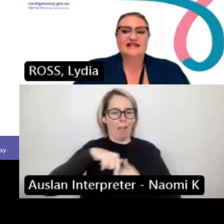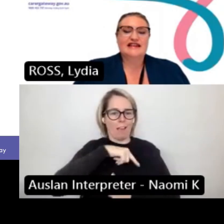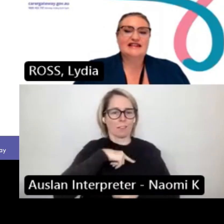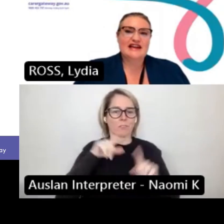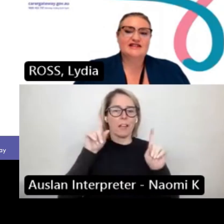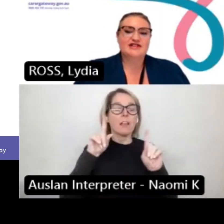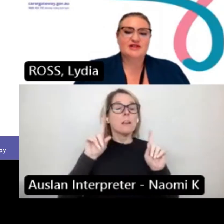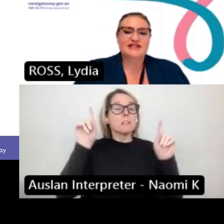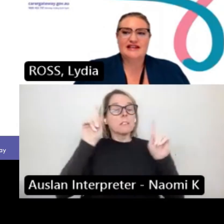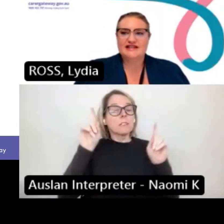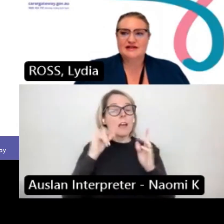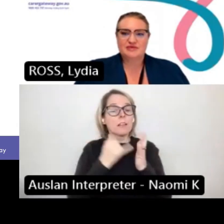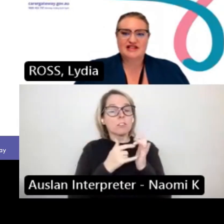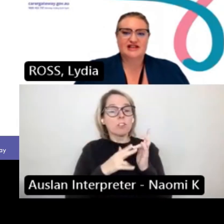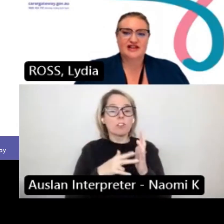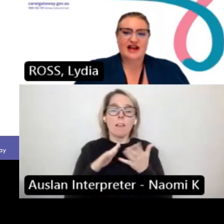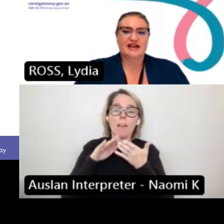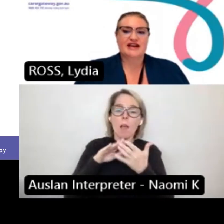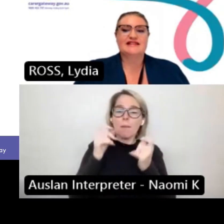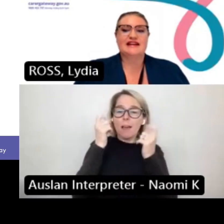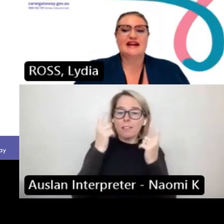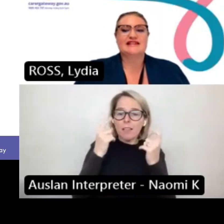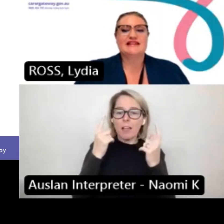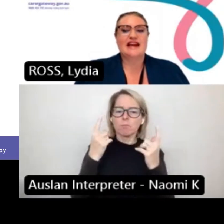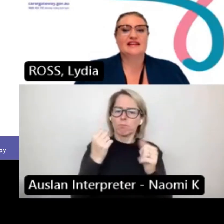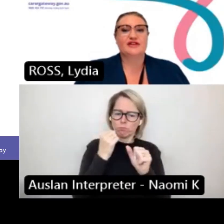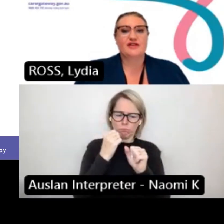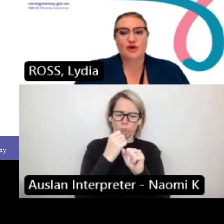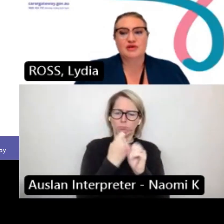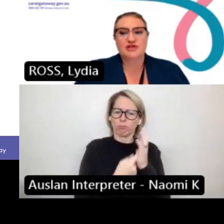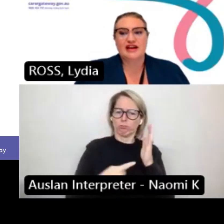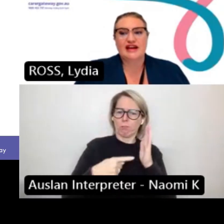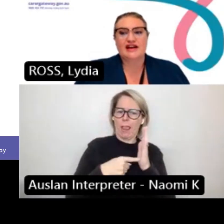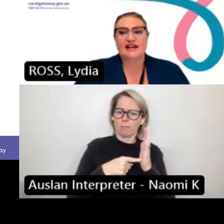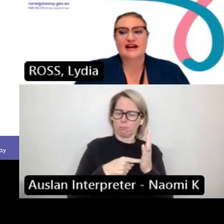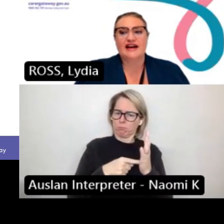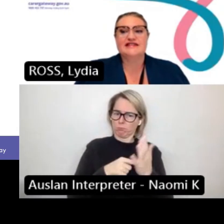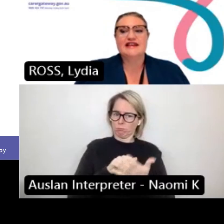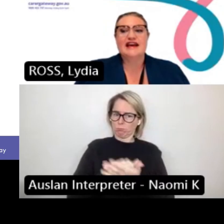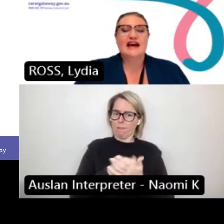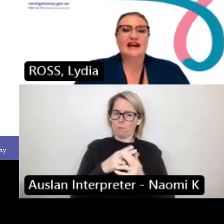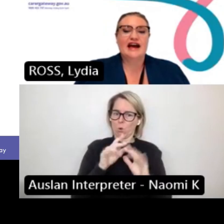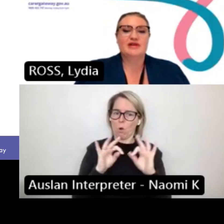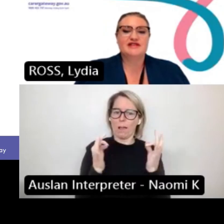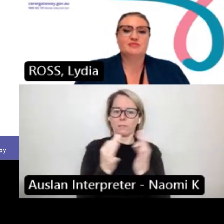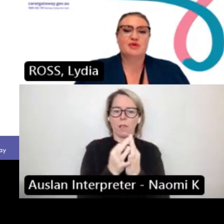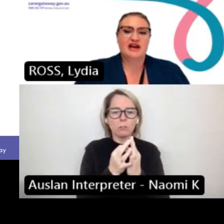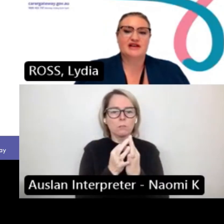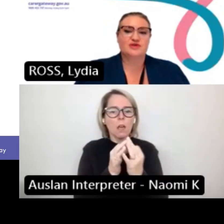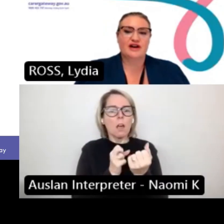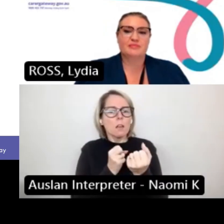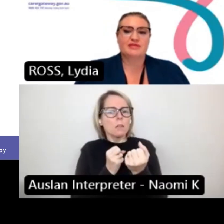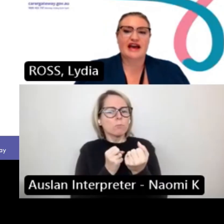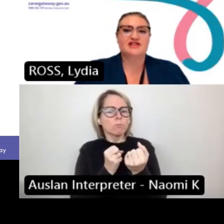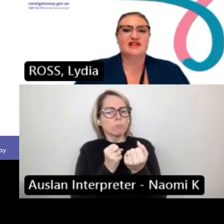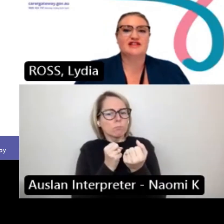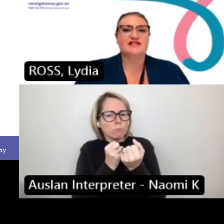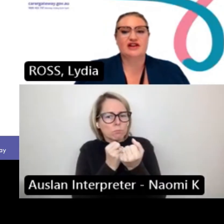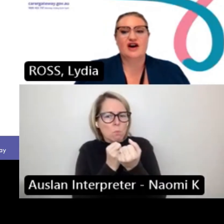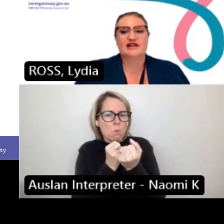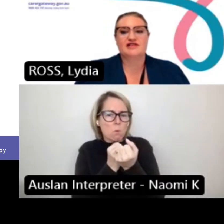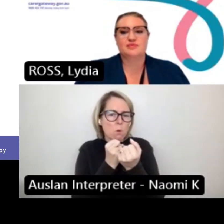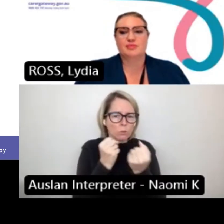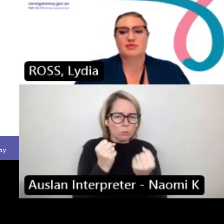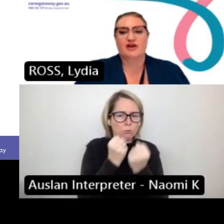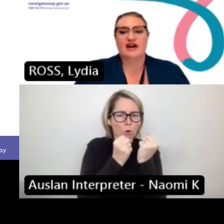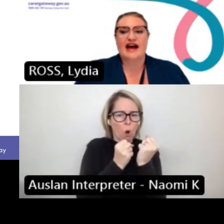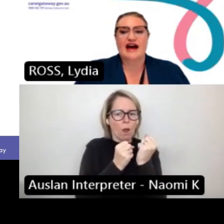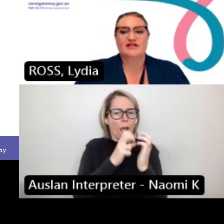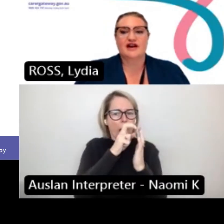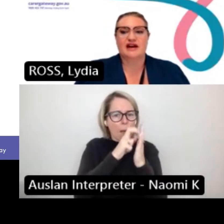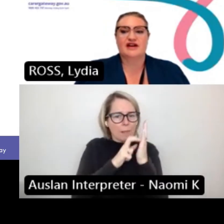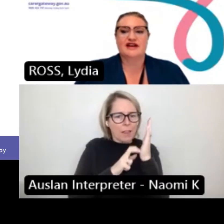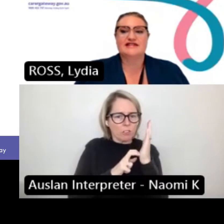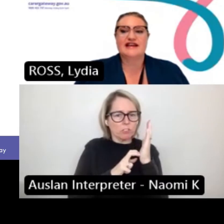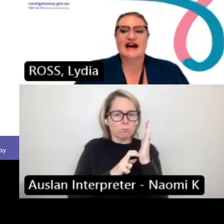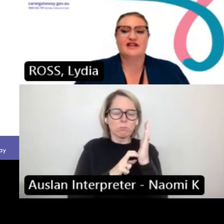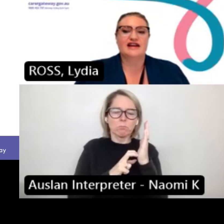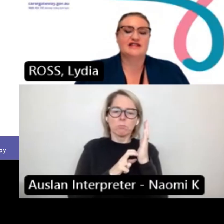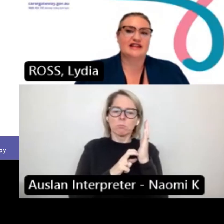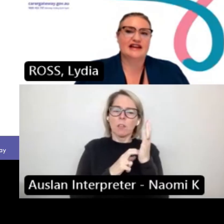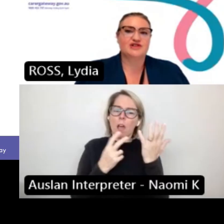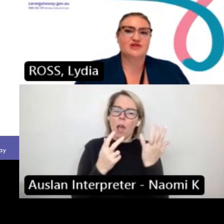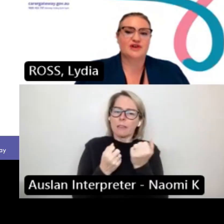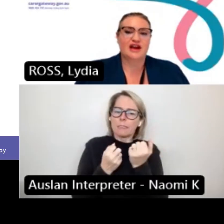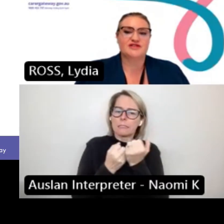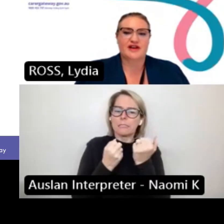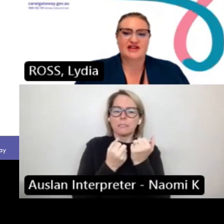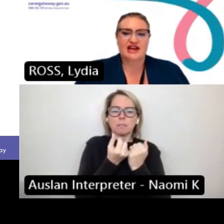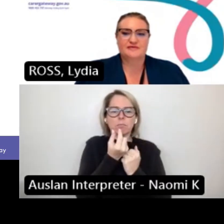It is intended to assist potential applicants in understanding the Grant Opportunity Guidelines and how best to prepare strong applications aligned with the priority outcome areas outlined in the National Carer Strategy.